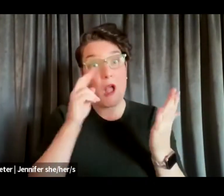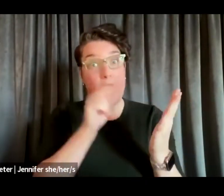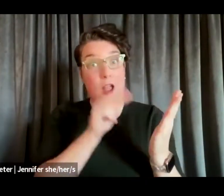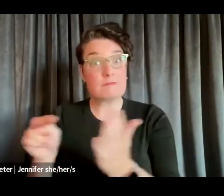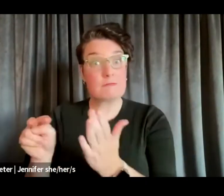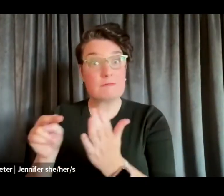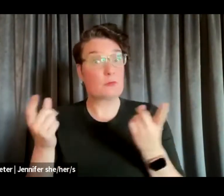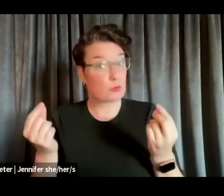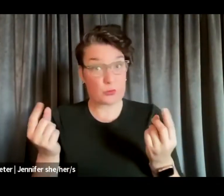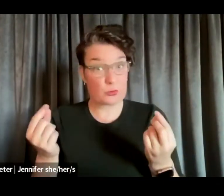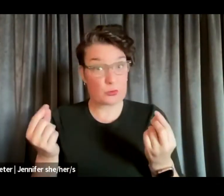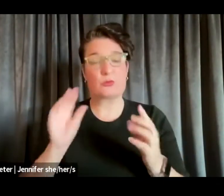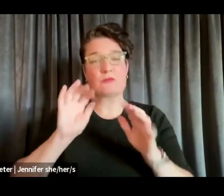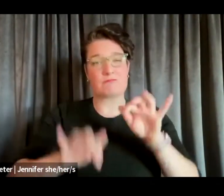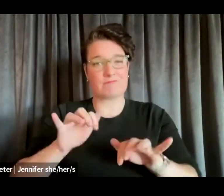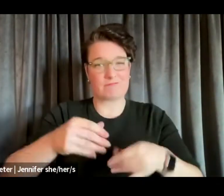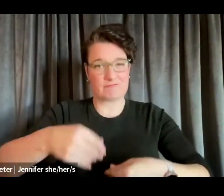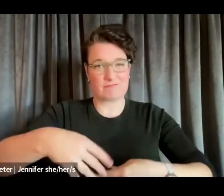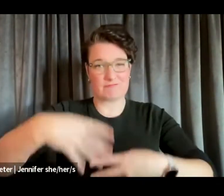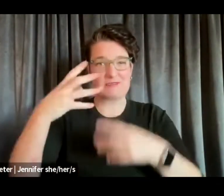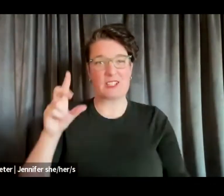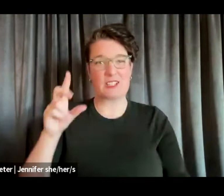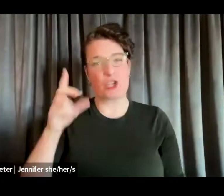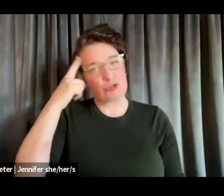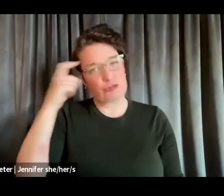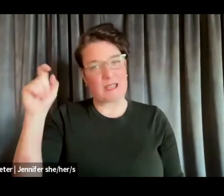you can find more information at dreaming the world to come.com